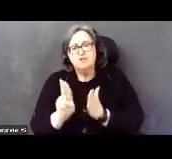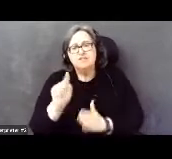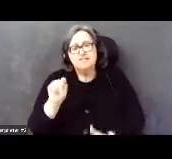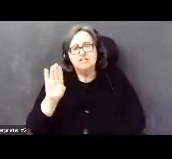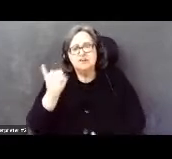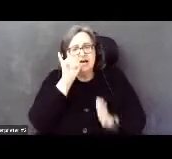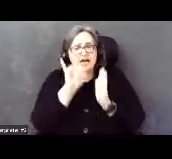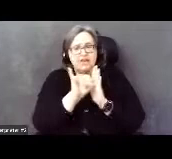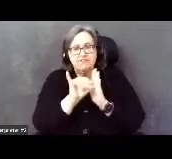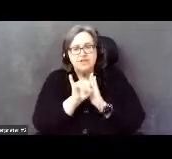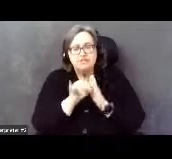Some states have used that tool or